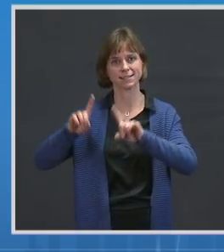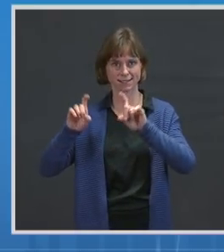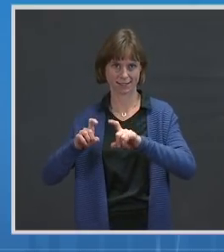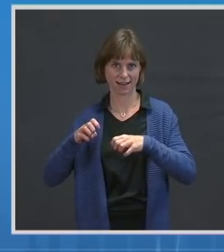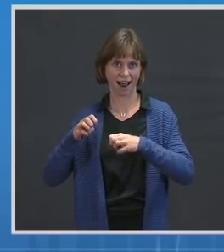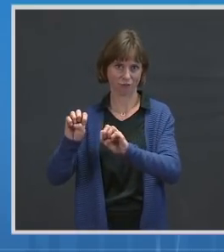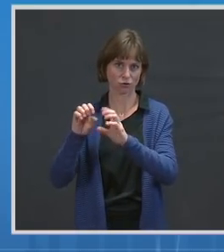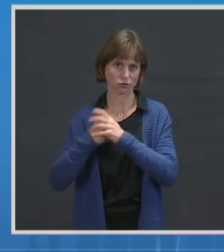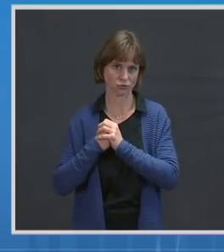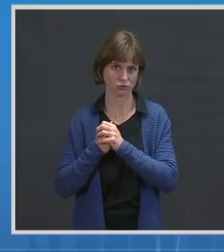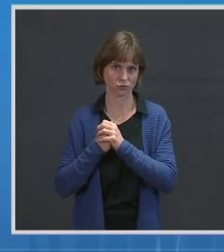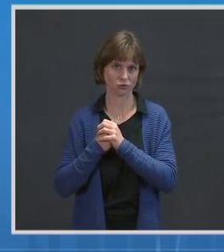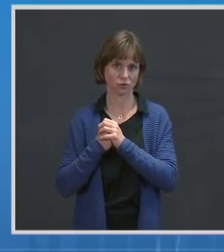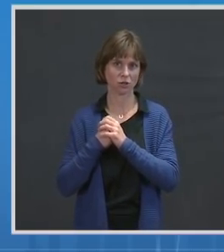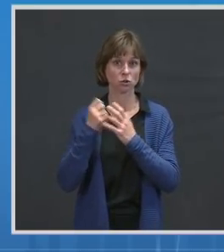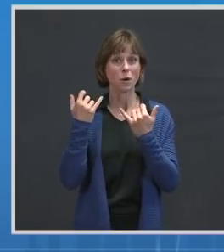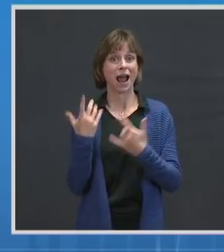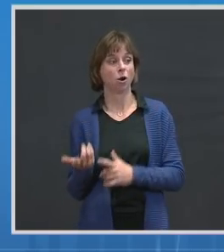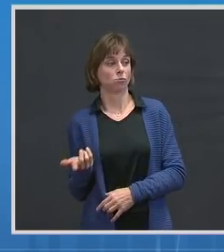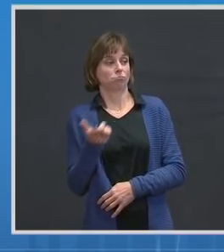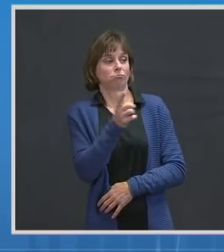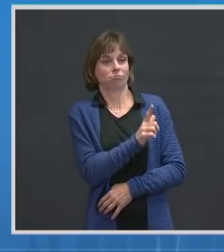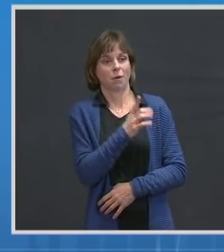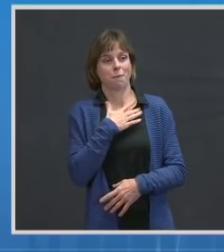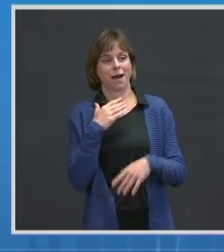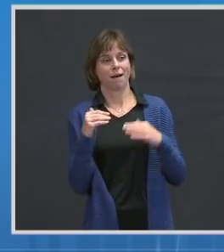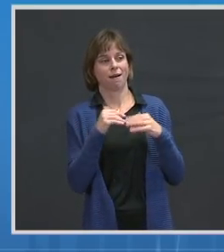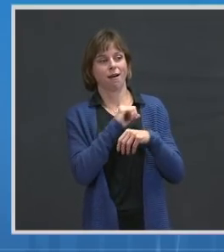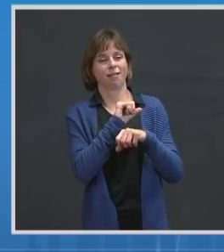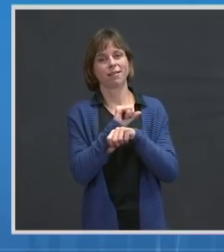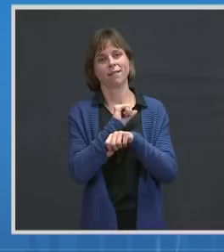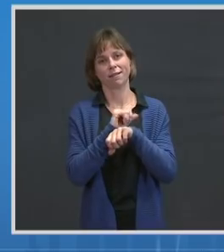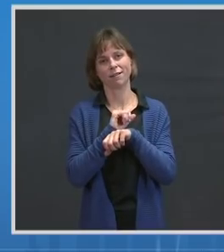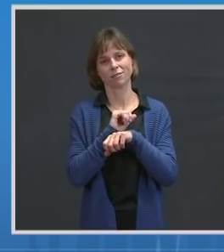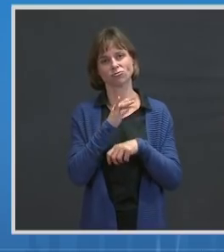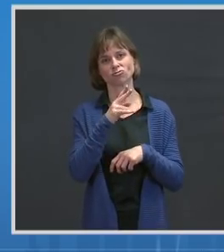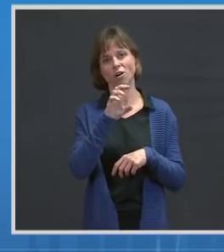And so, with that, I want to pass it over to my colleague, Carole Johnson, to describe the latest developments